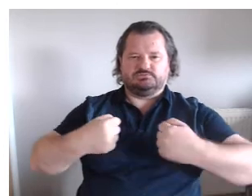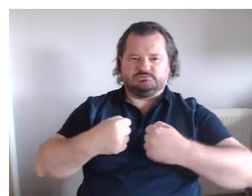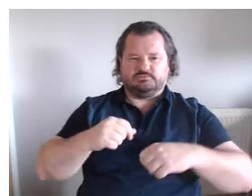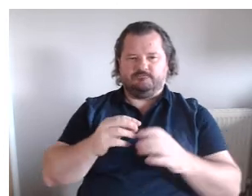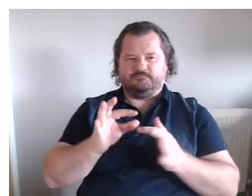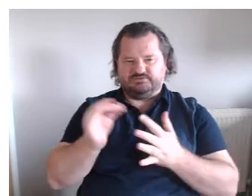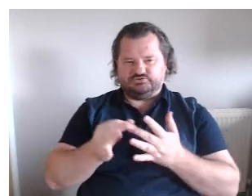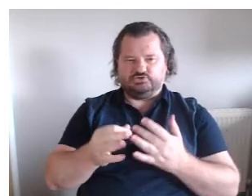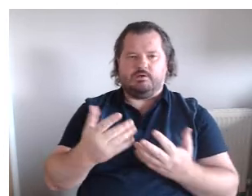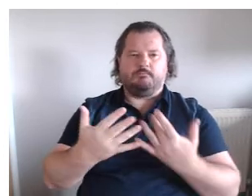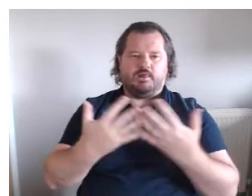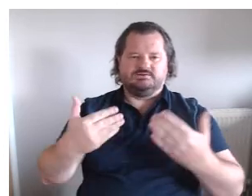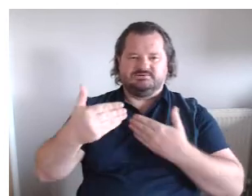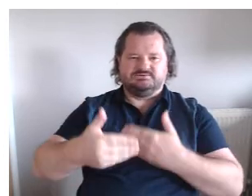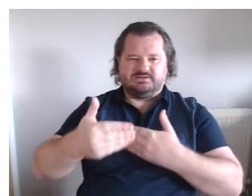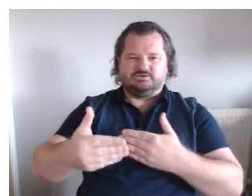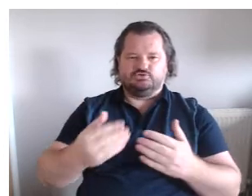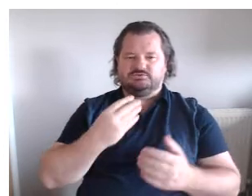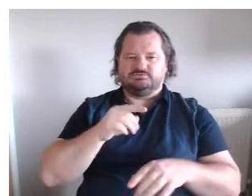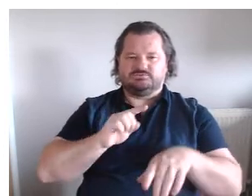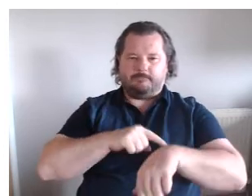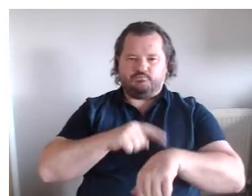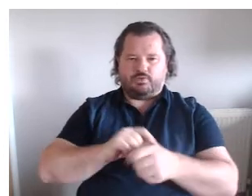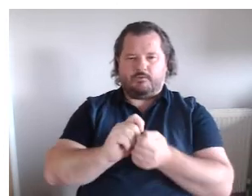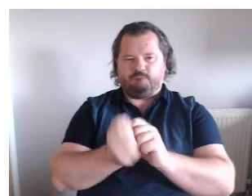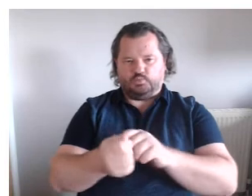and a multi-stage temporal convolutional network for the segmentation.